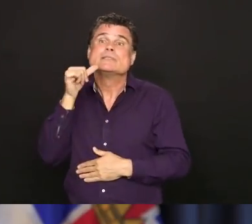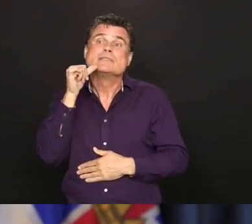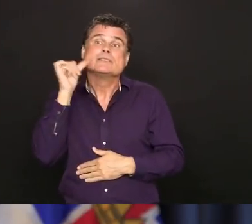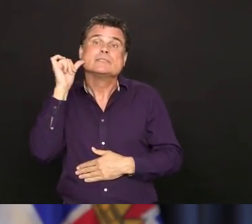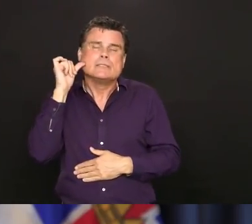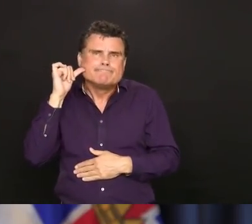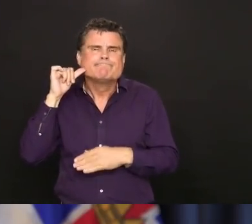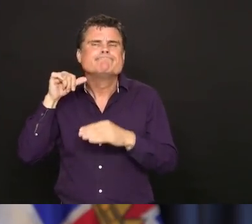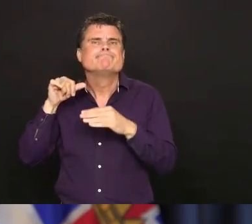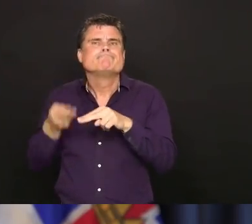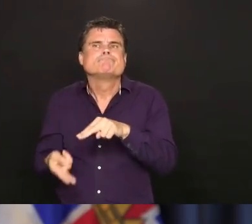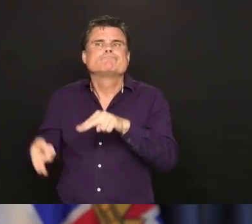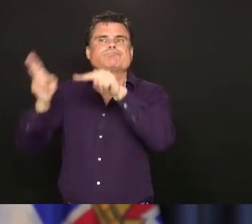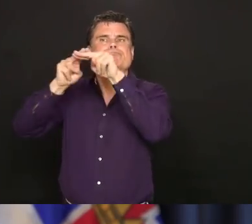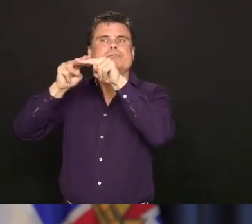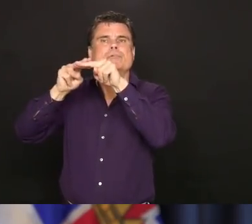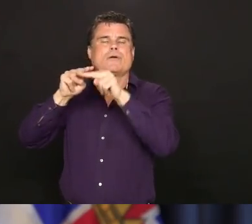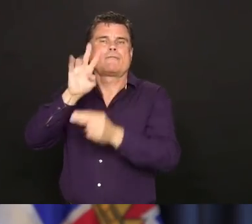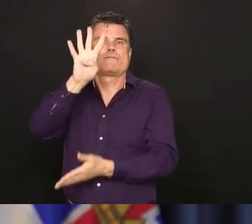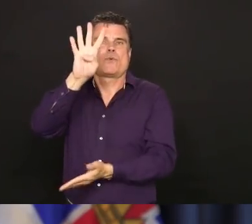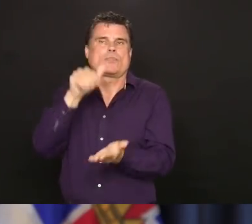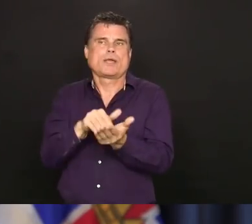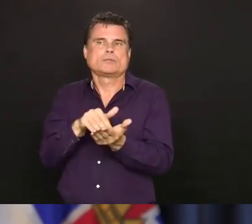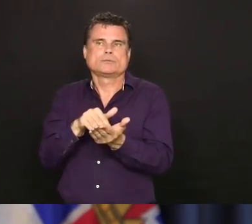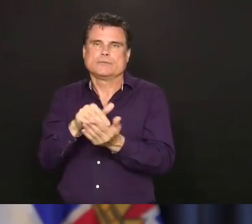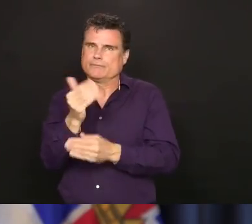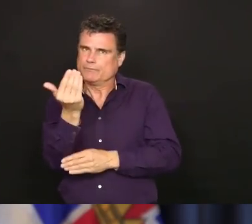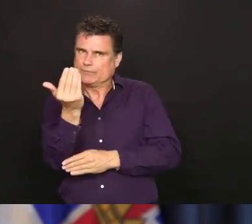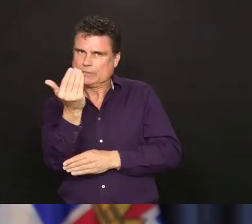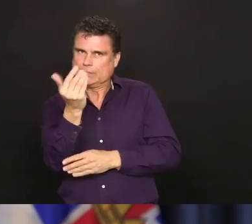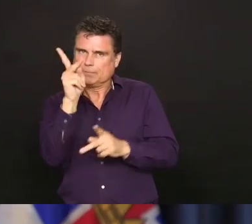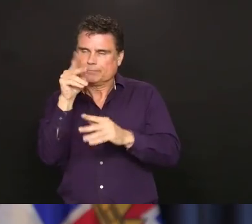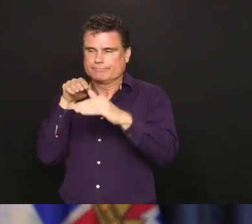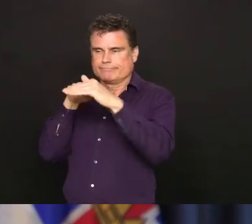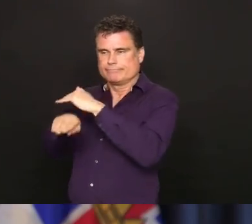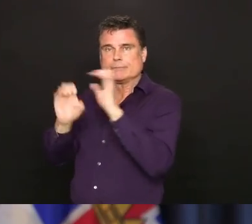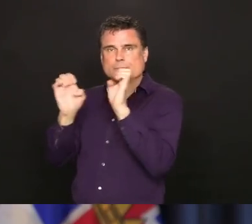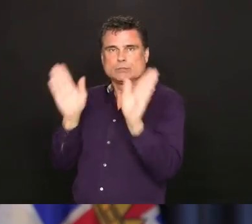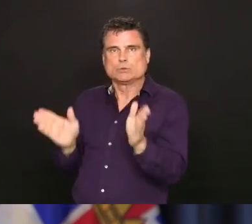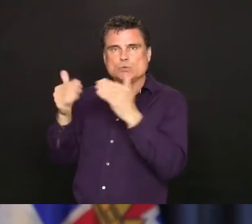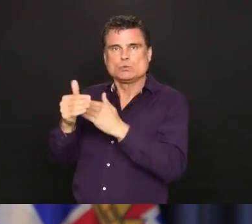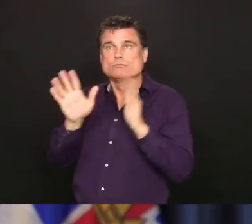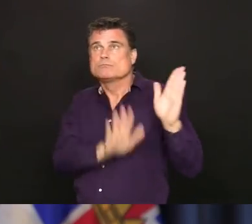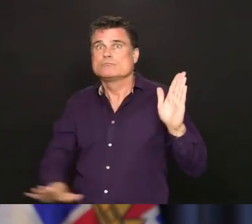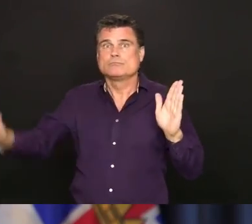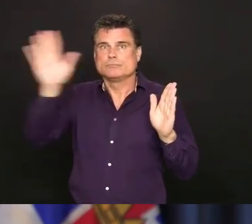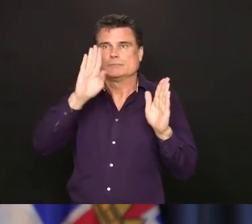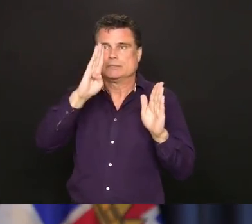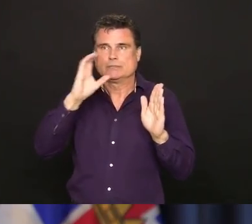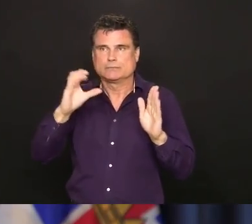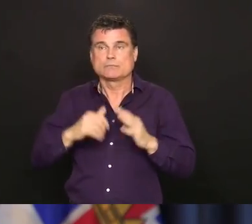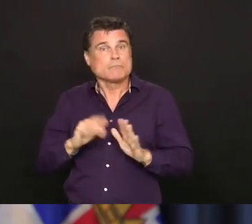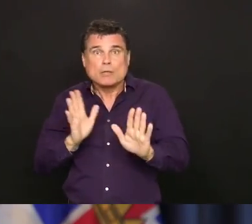and I have been saying to people that the health care system is there for you, that there are many,